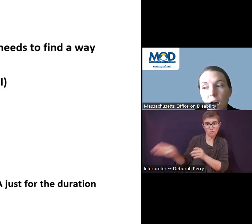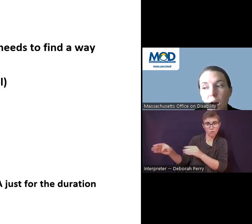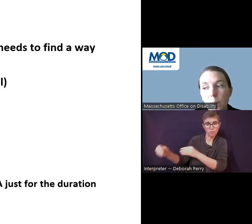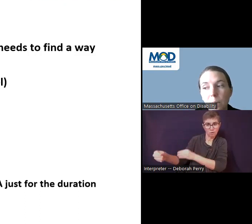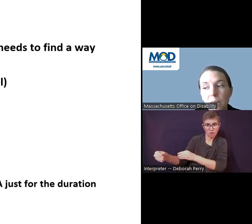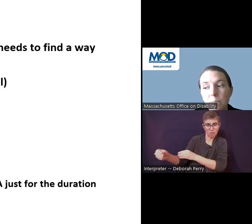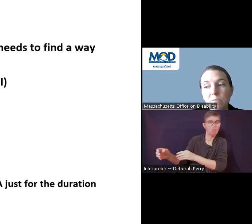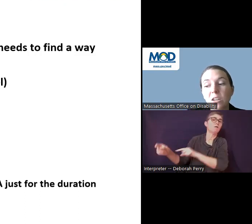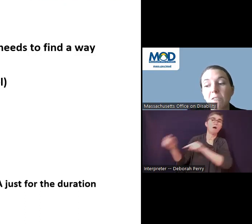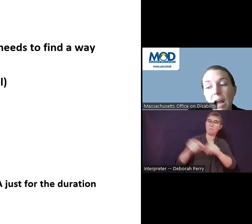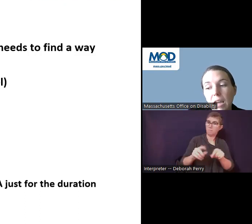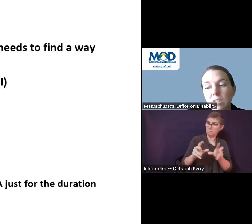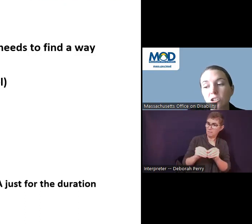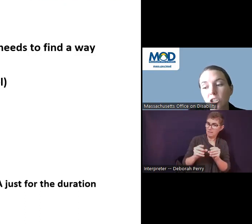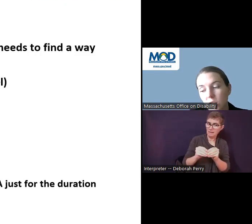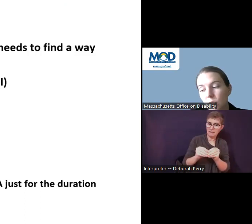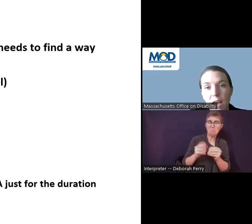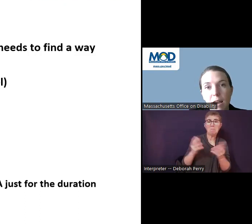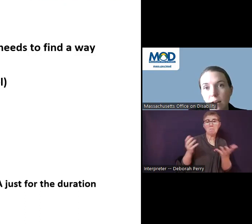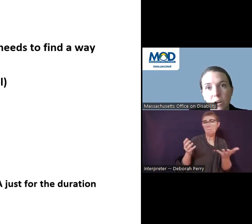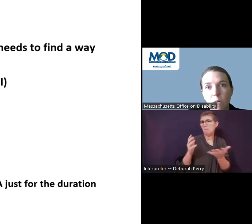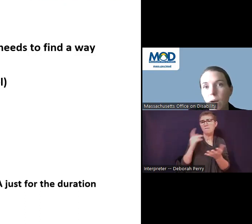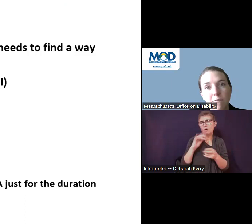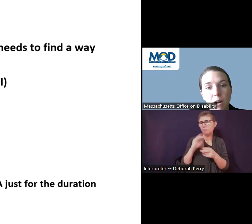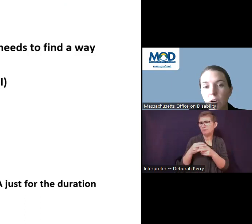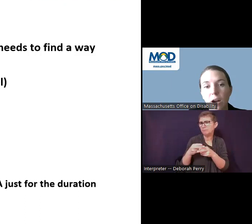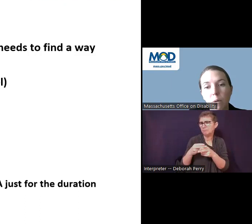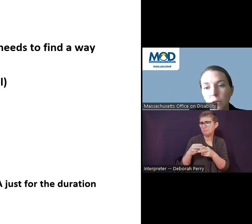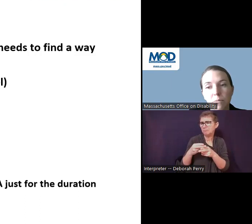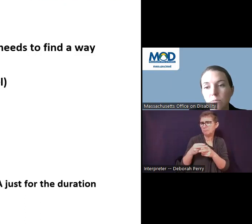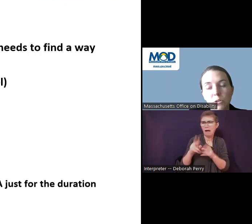another accommodation that would that would suffice just for that you know half hour hour